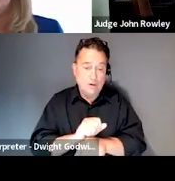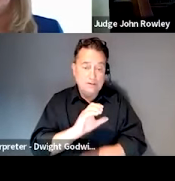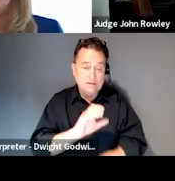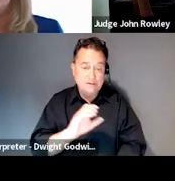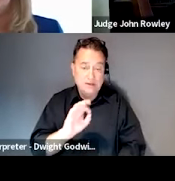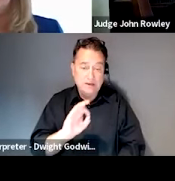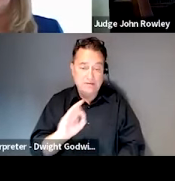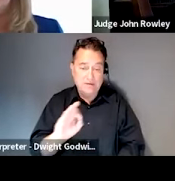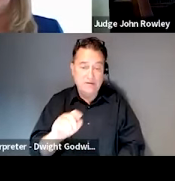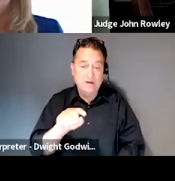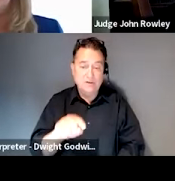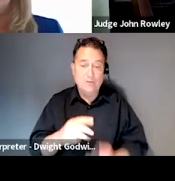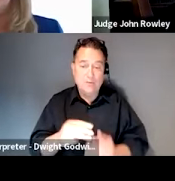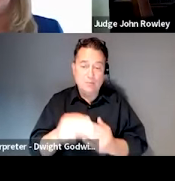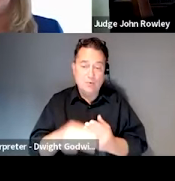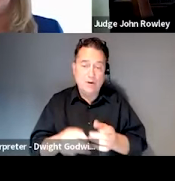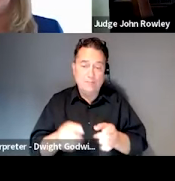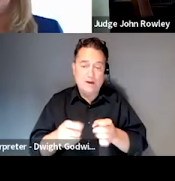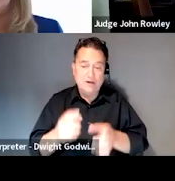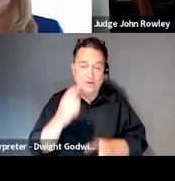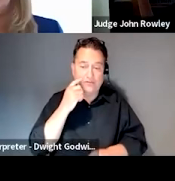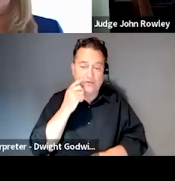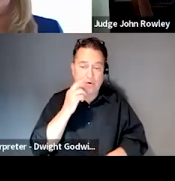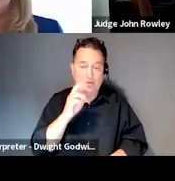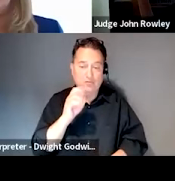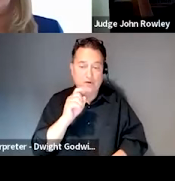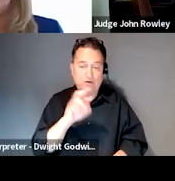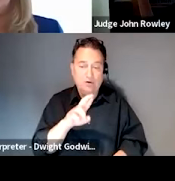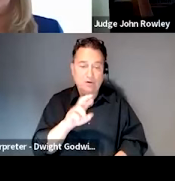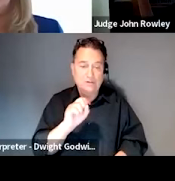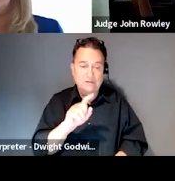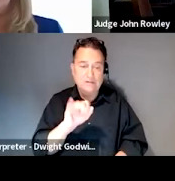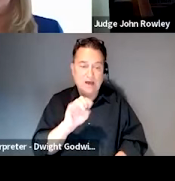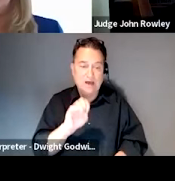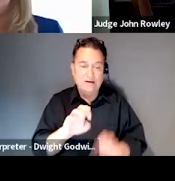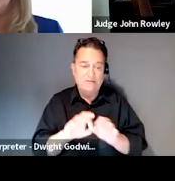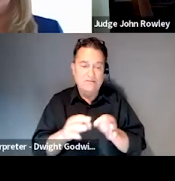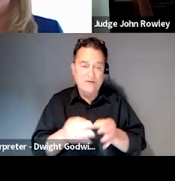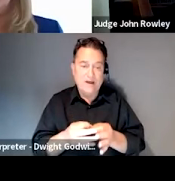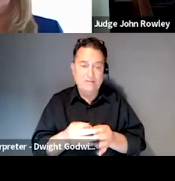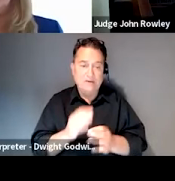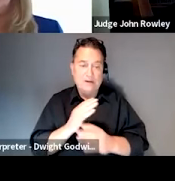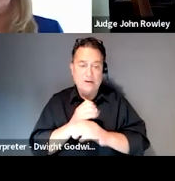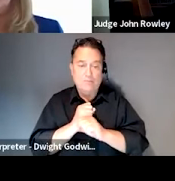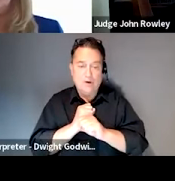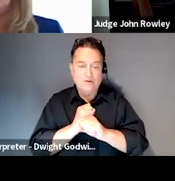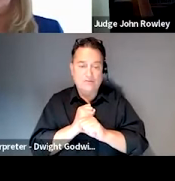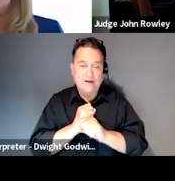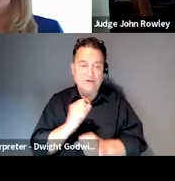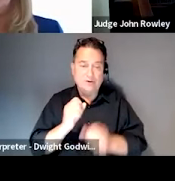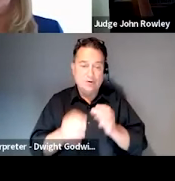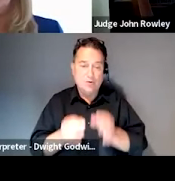Ms. Balkey was the Program Manager for the Riverside County Family Preservation Court where she successfully managed a FTC